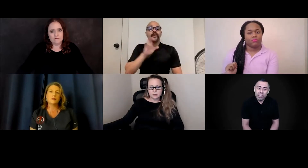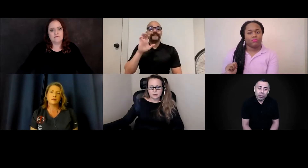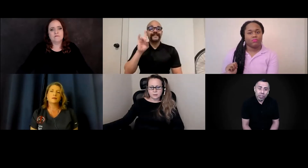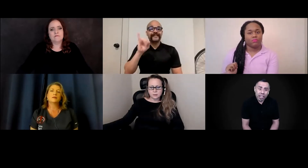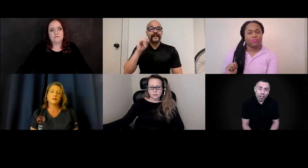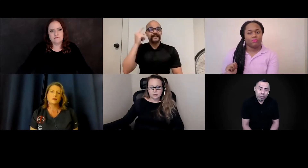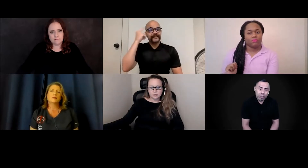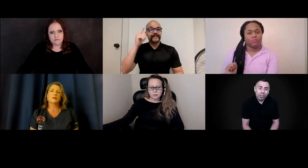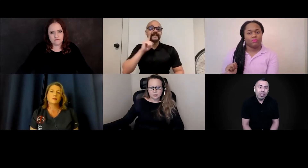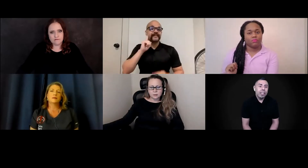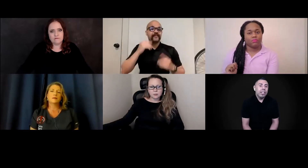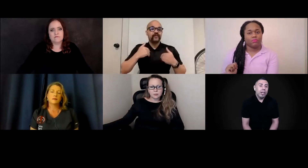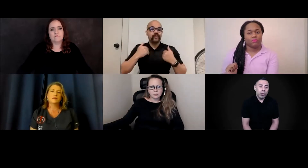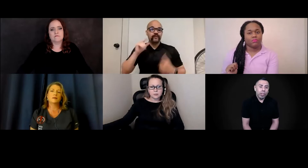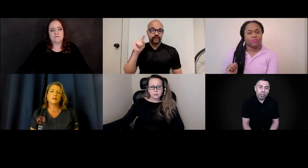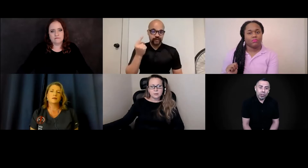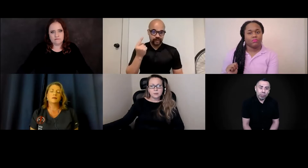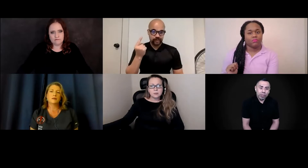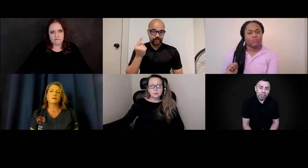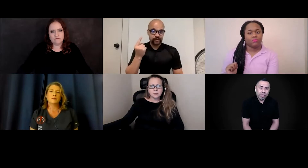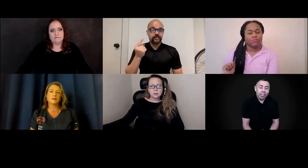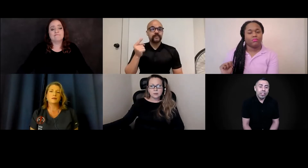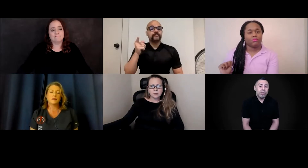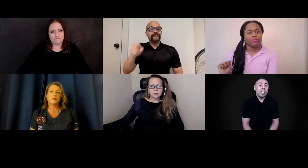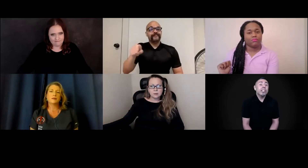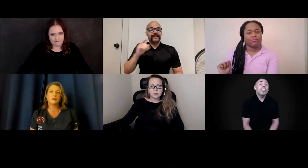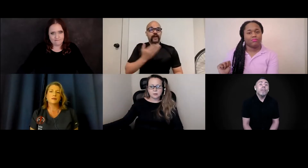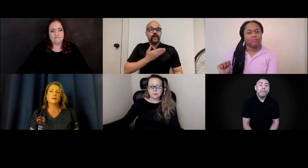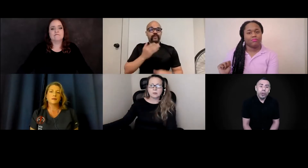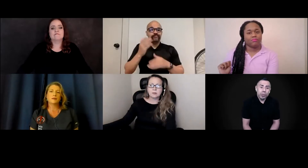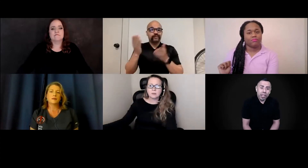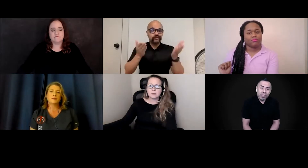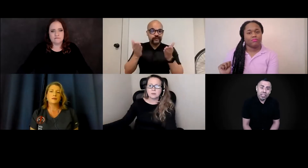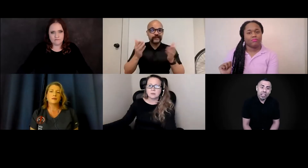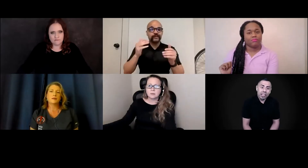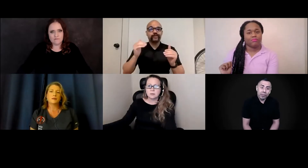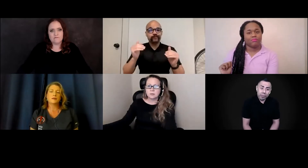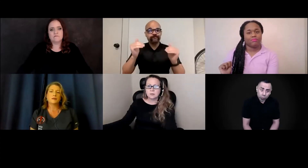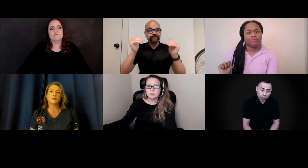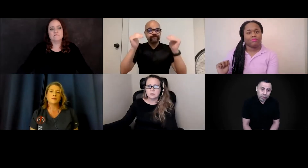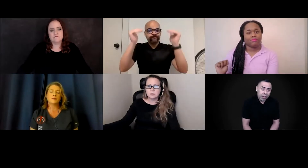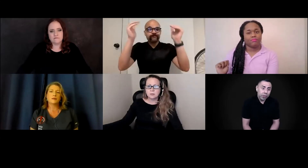We're constantly reaching out and working with interpreters and focus with having CDIs